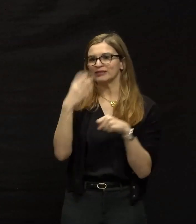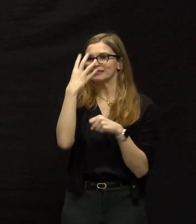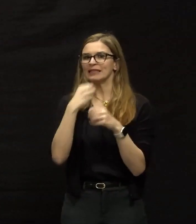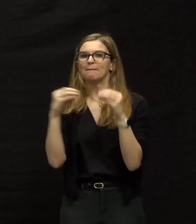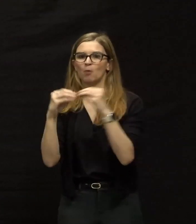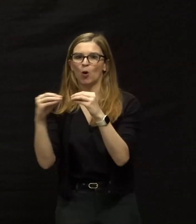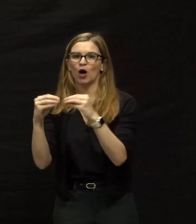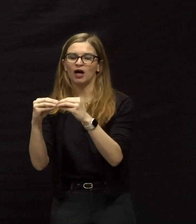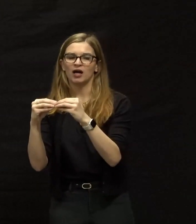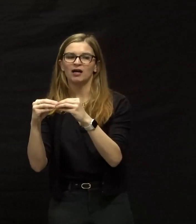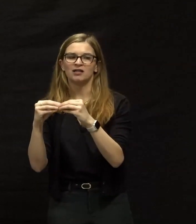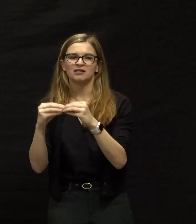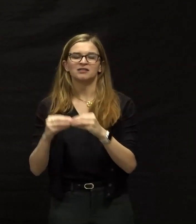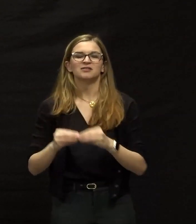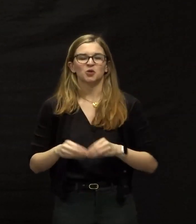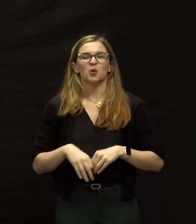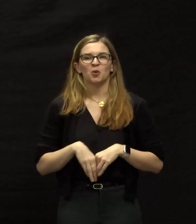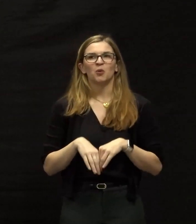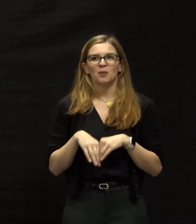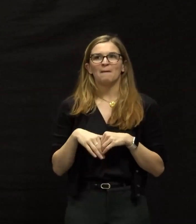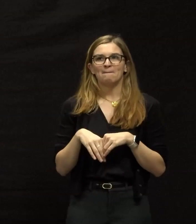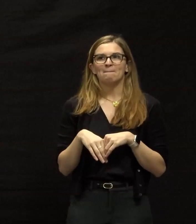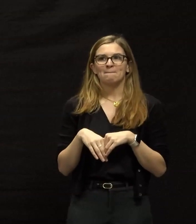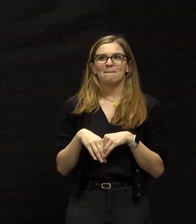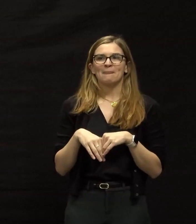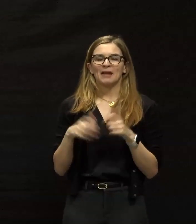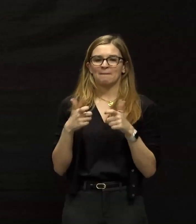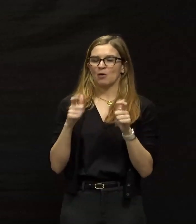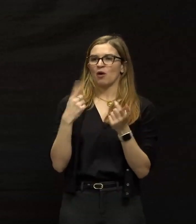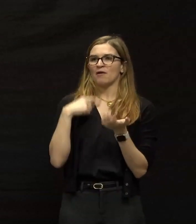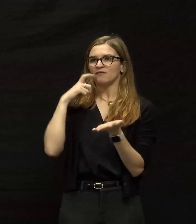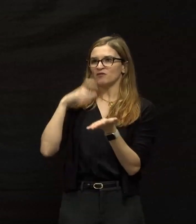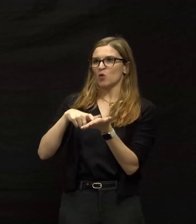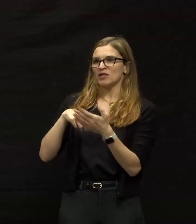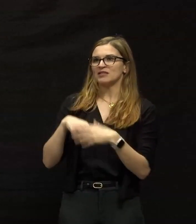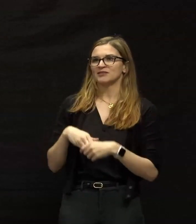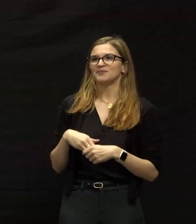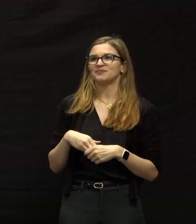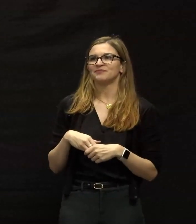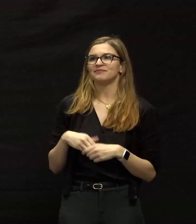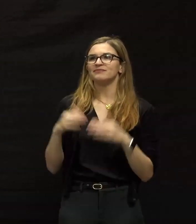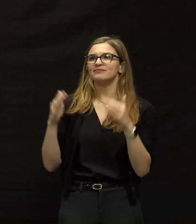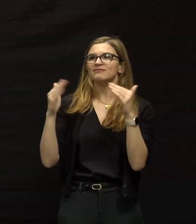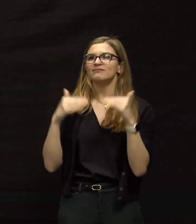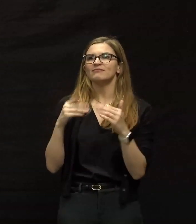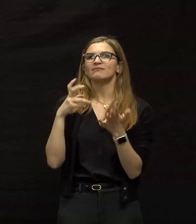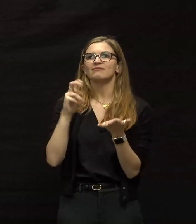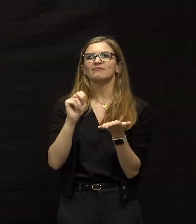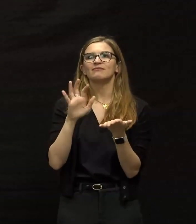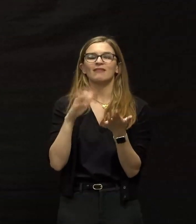They can say, "I wish I could sleep more," for example. That gives us an indication of fatigue. So we do see this quite a bit.